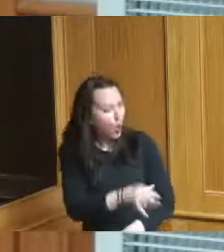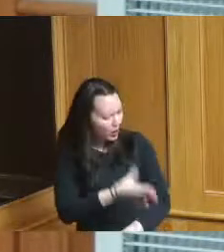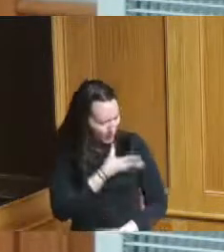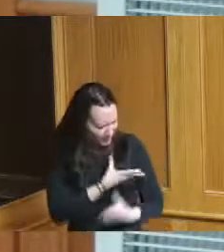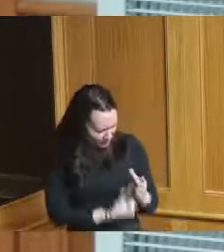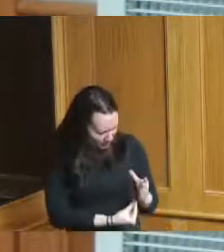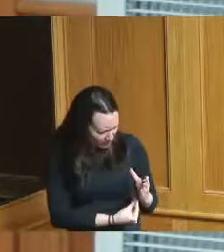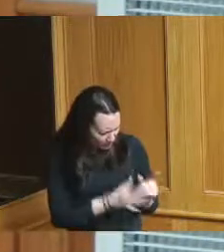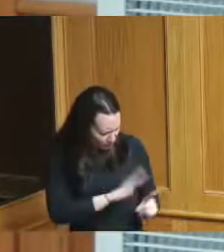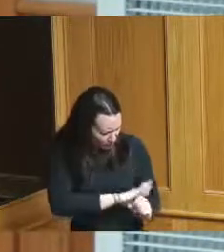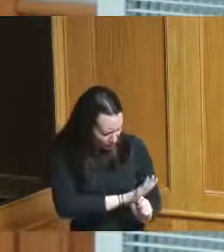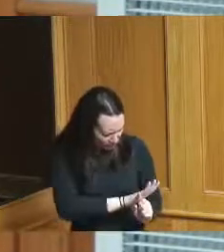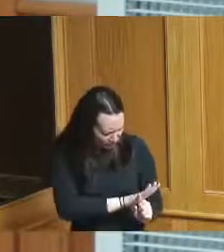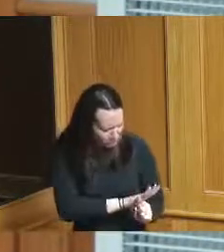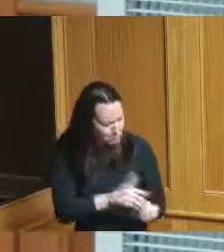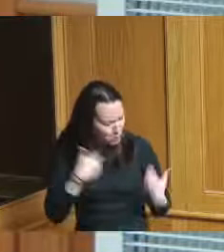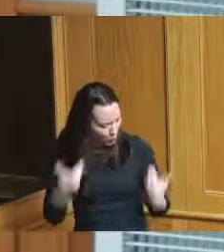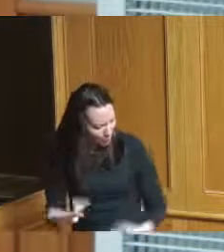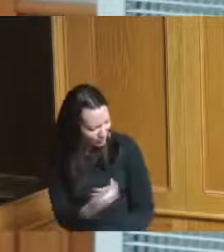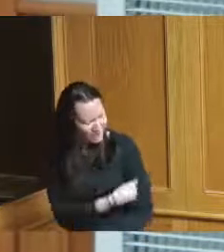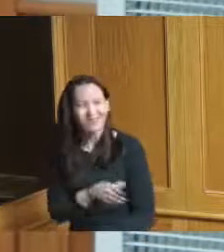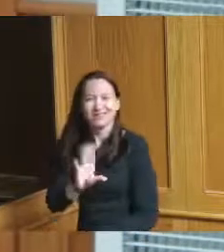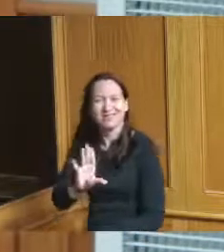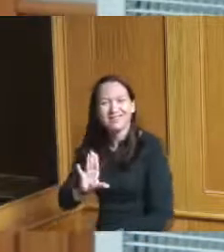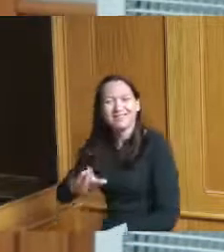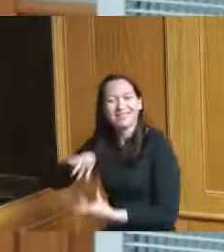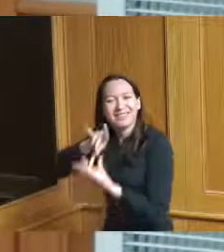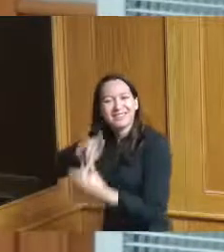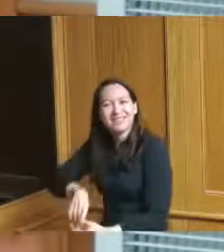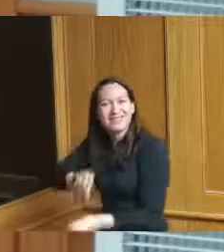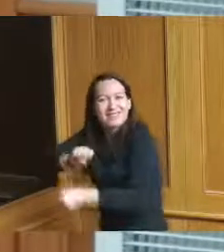you know so then you have to start asking like why what is that and so that's why what we're seeing